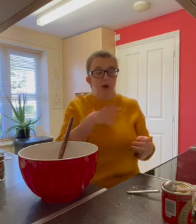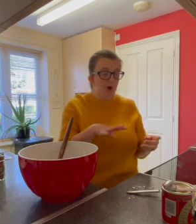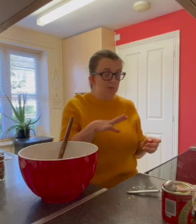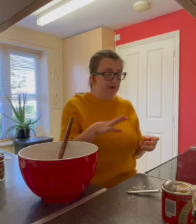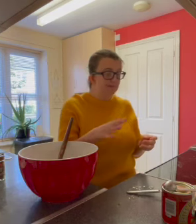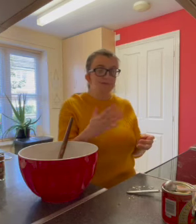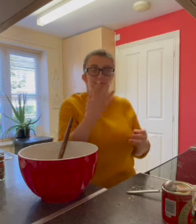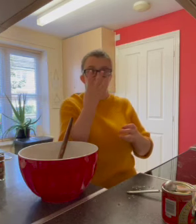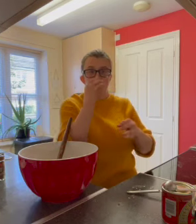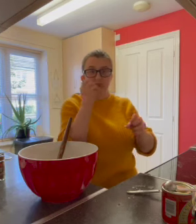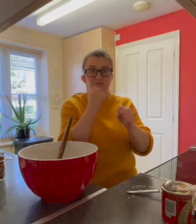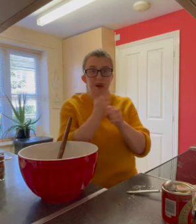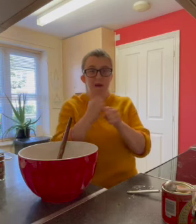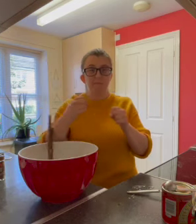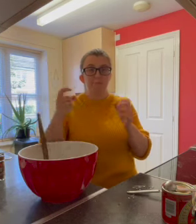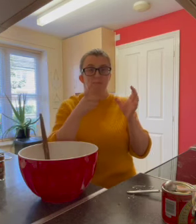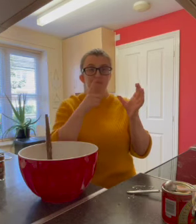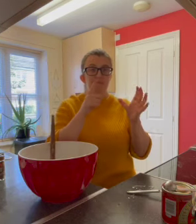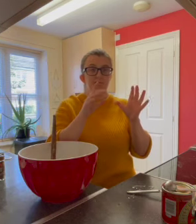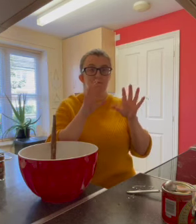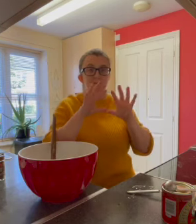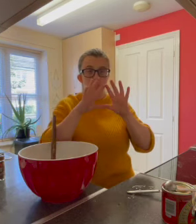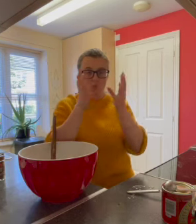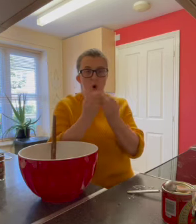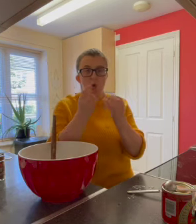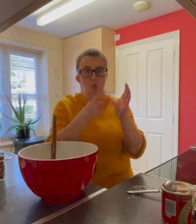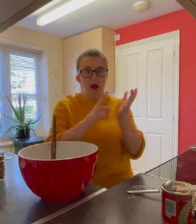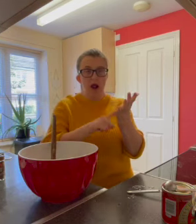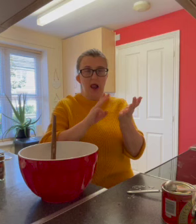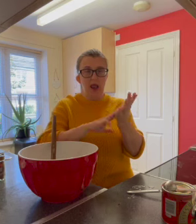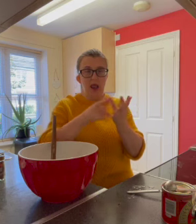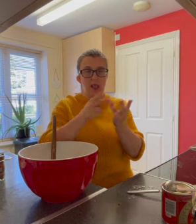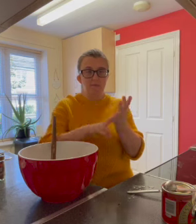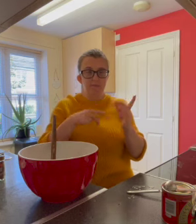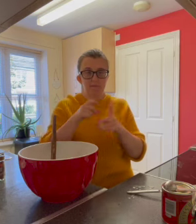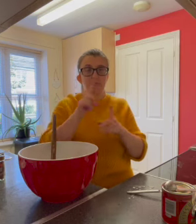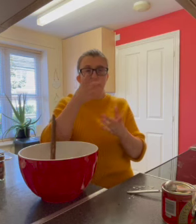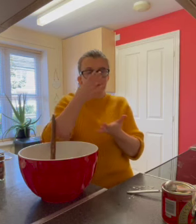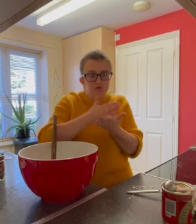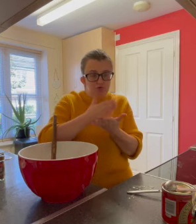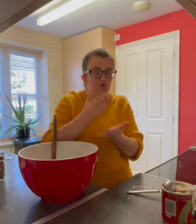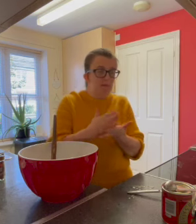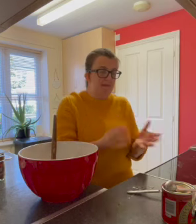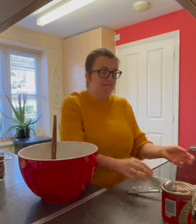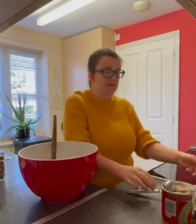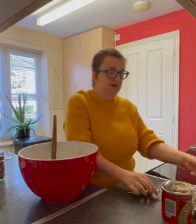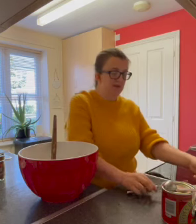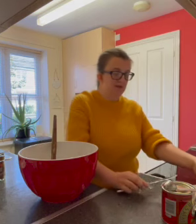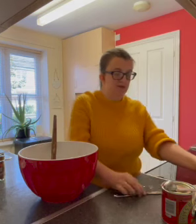Then you will need 40g Whole Almond, Chopper,